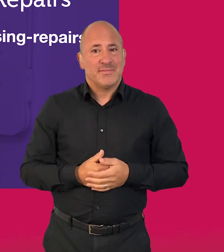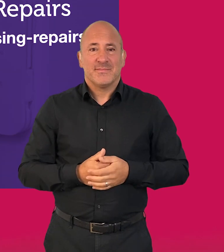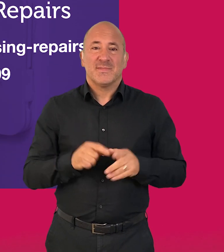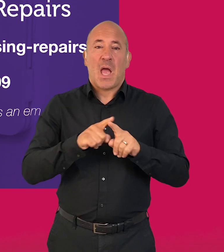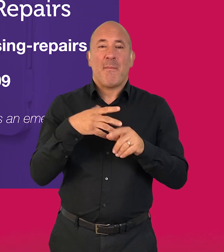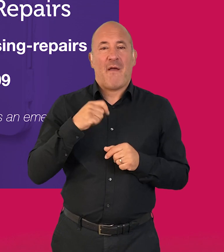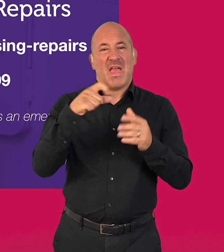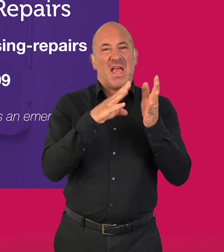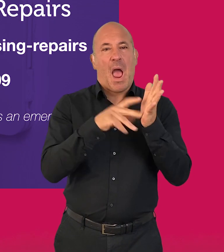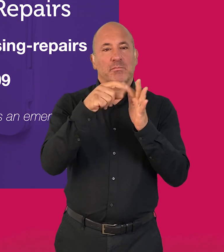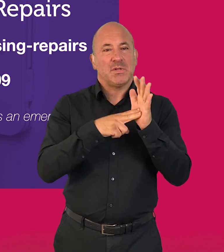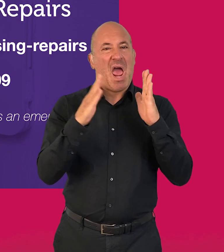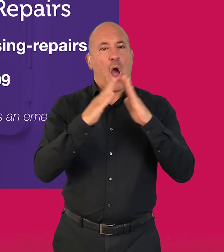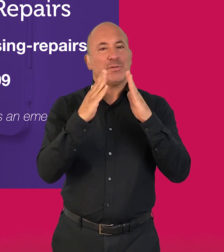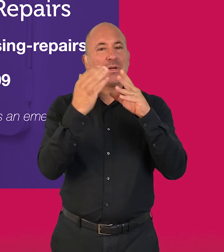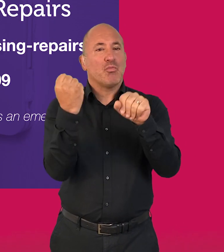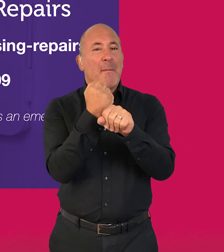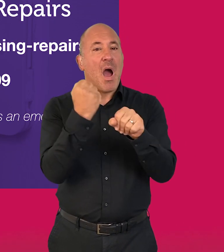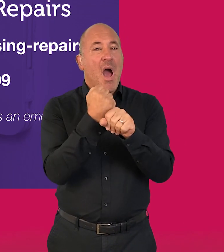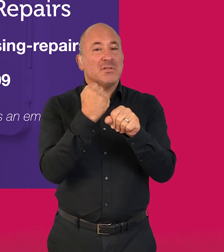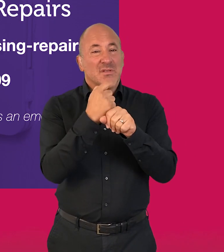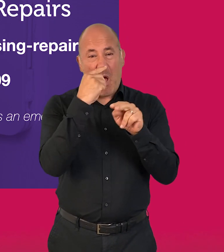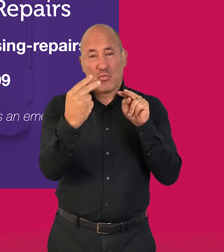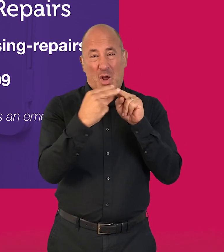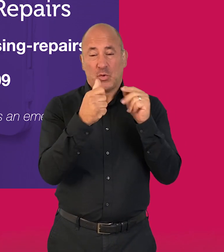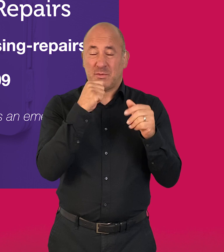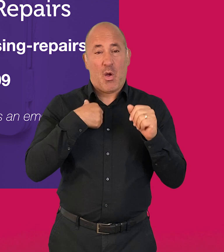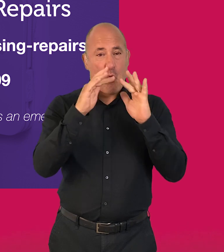Contact Camden Housing Repairs through our website and webchat at